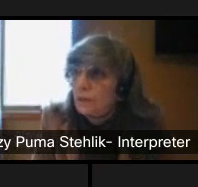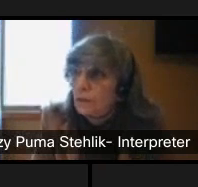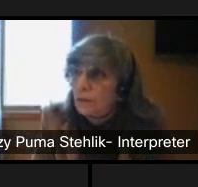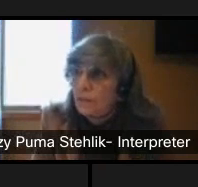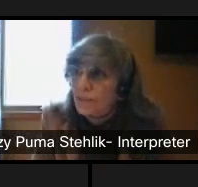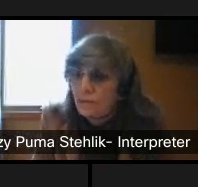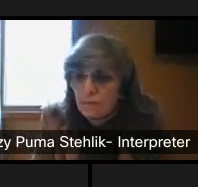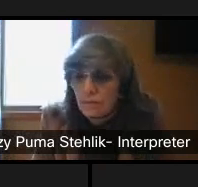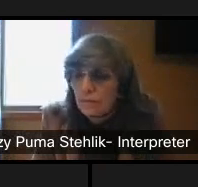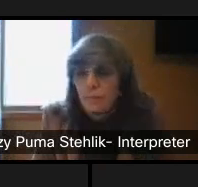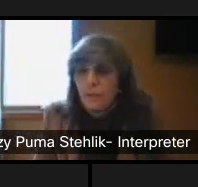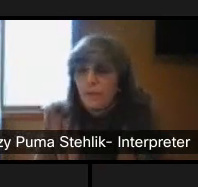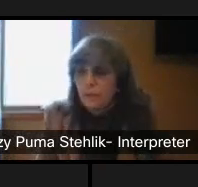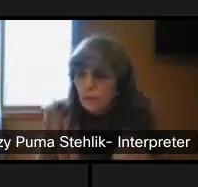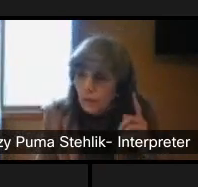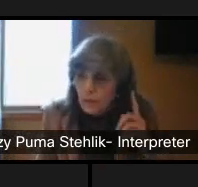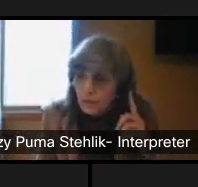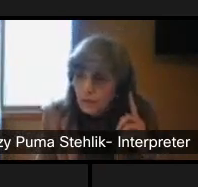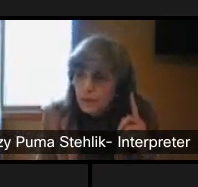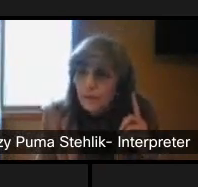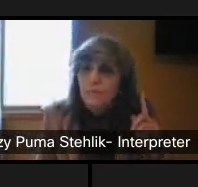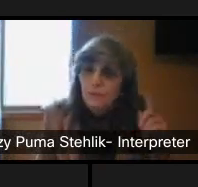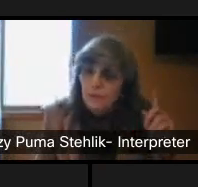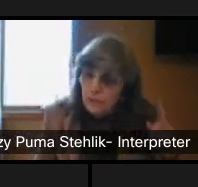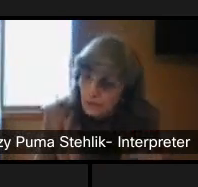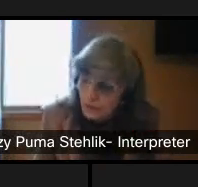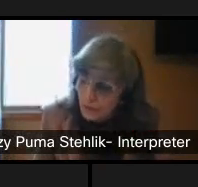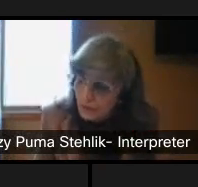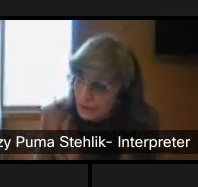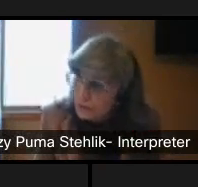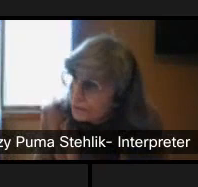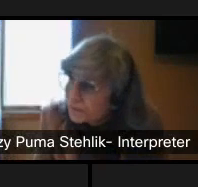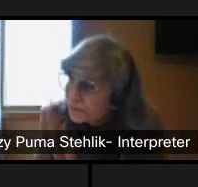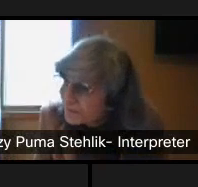This pardon I couldn't understand that. I apologize.